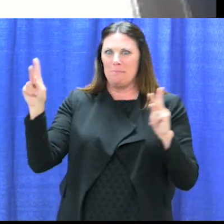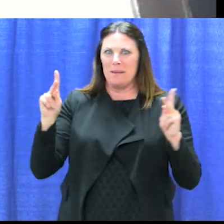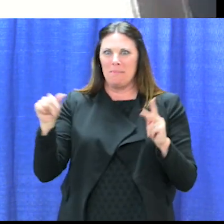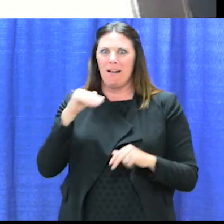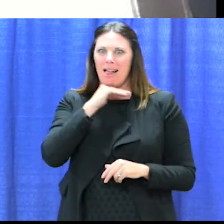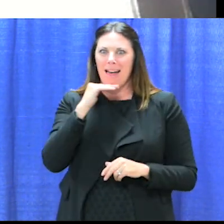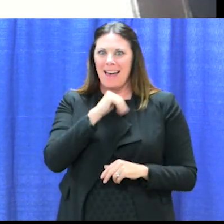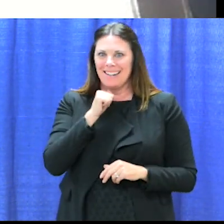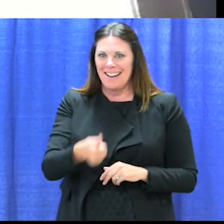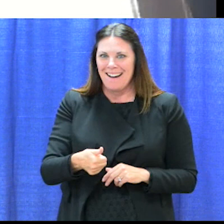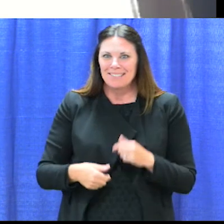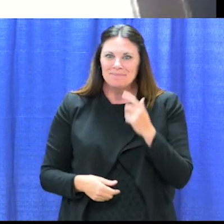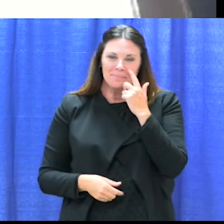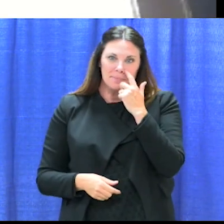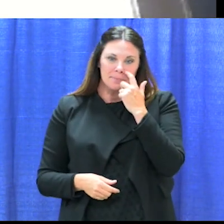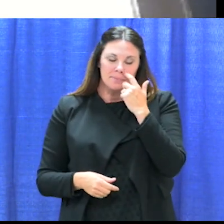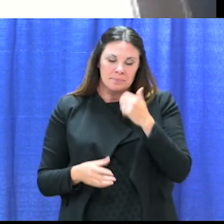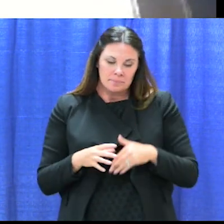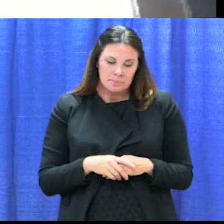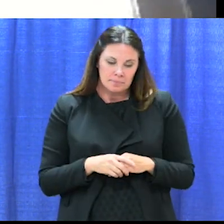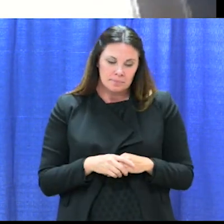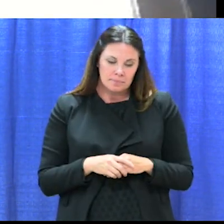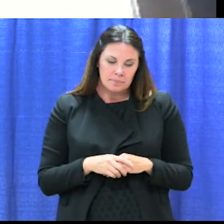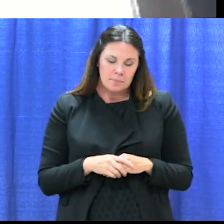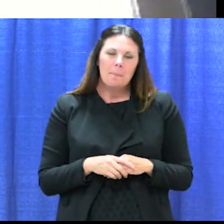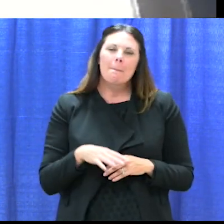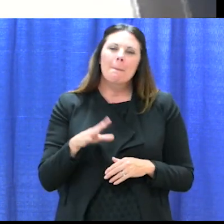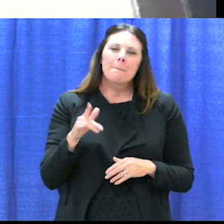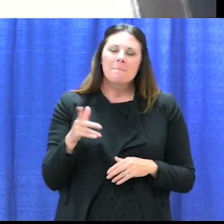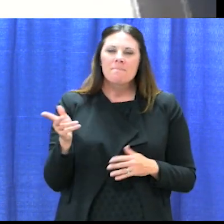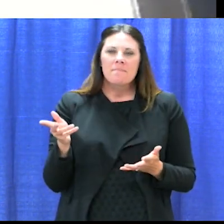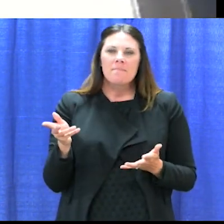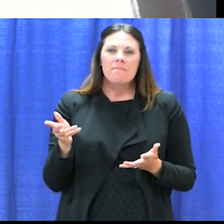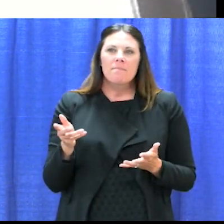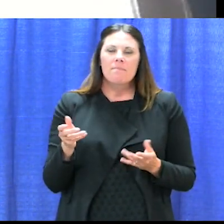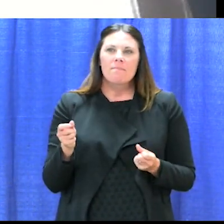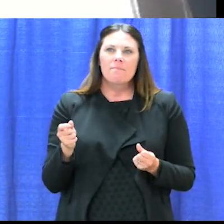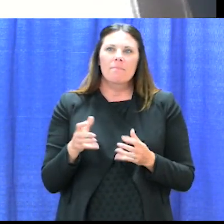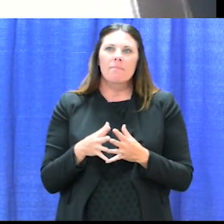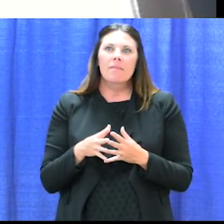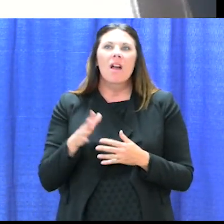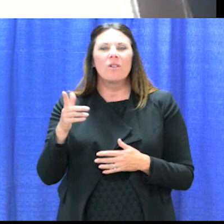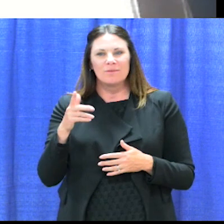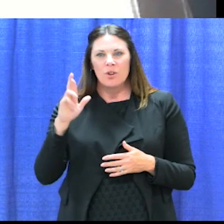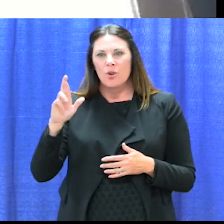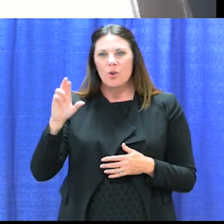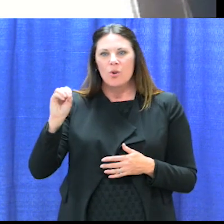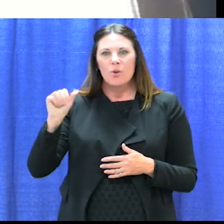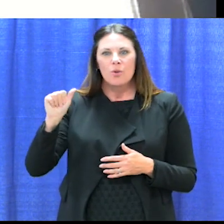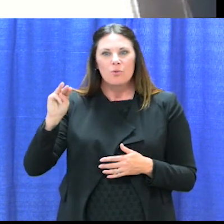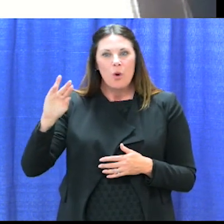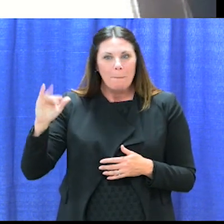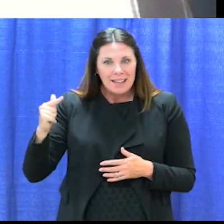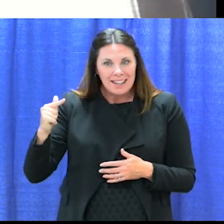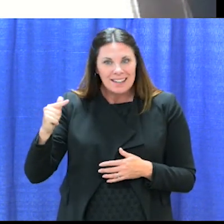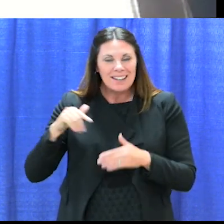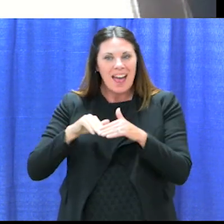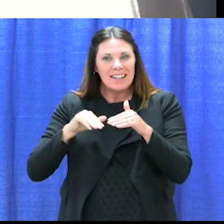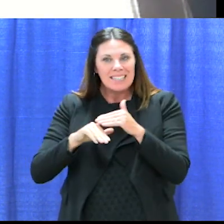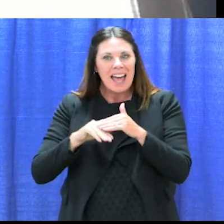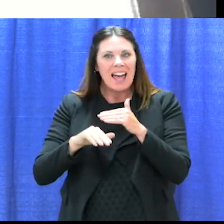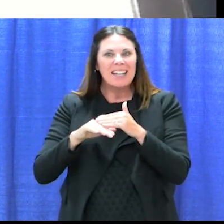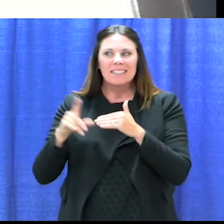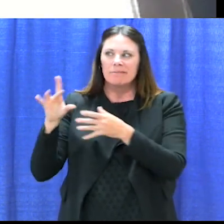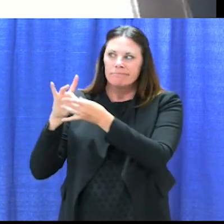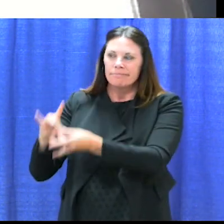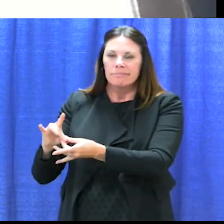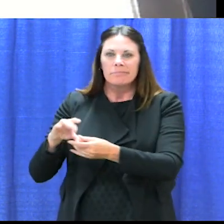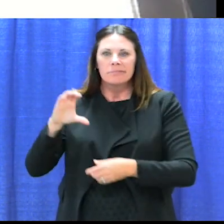Ad then similar to the response you know on roaming access and on the cows, you know we